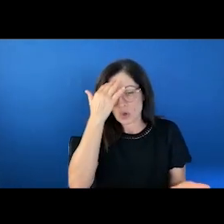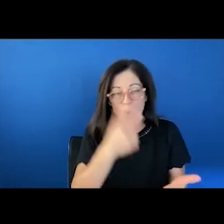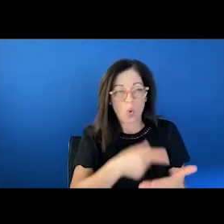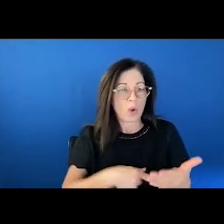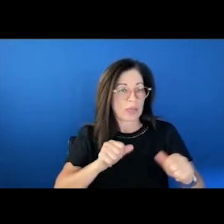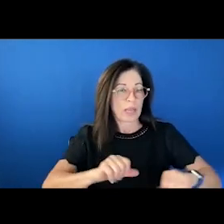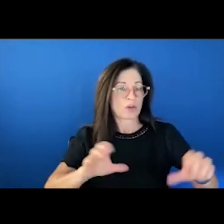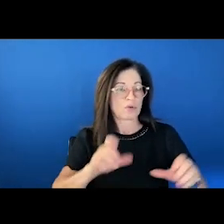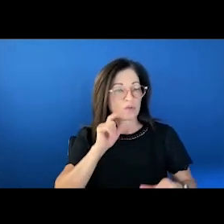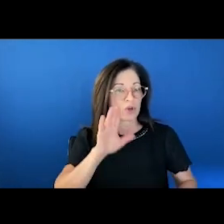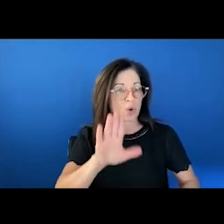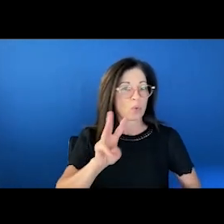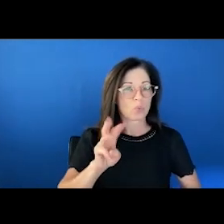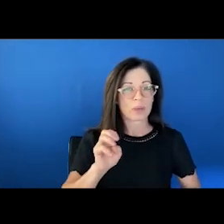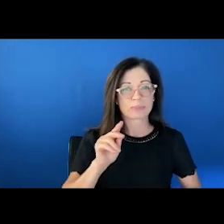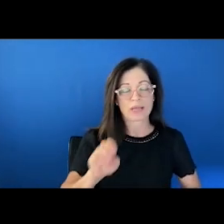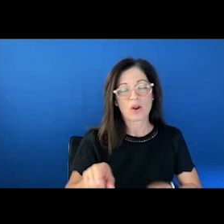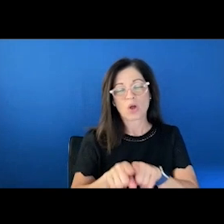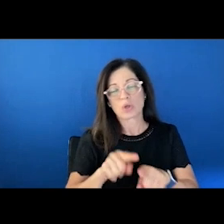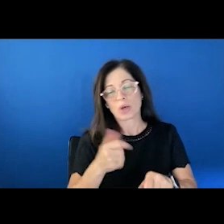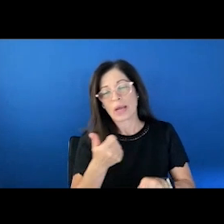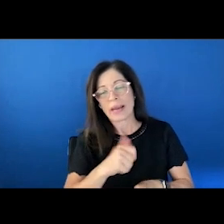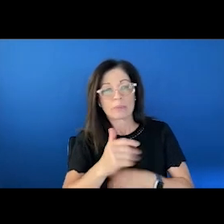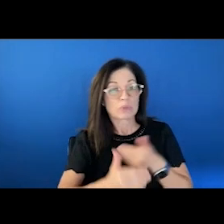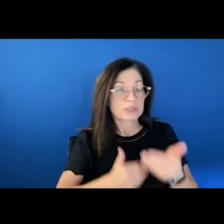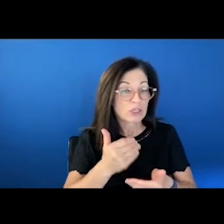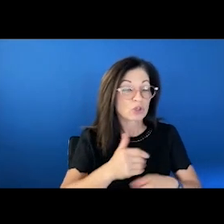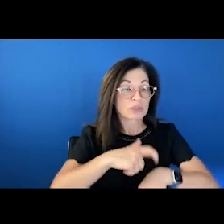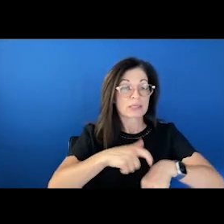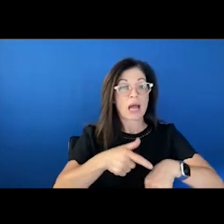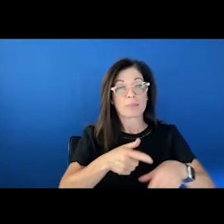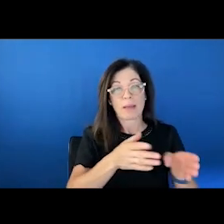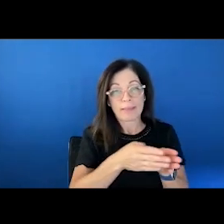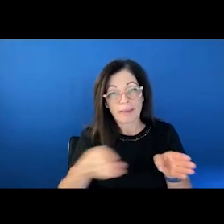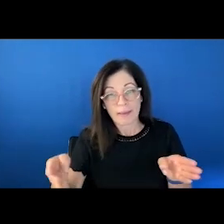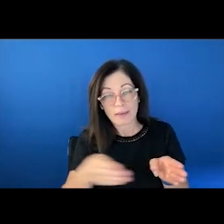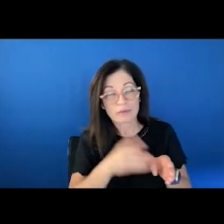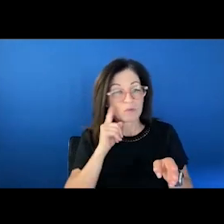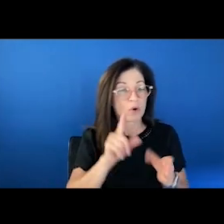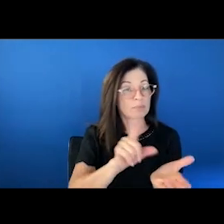is capable of and any procedures and timelines for publishing content.